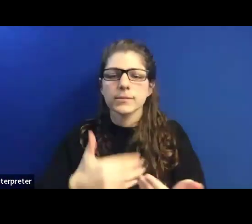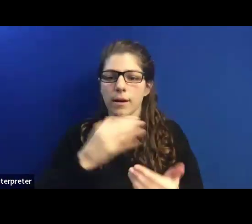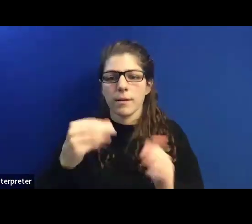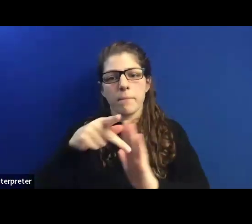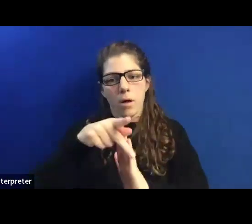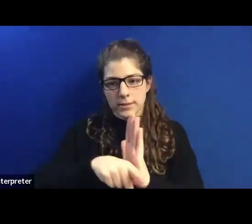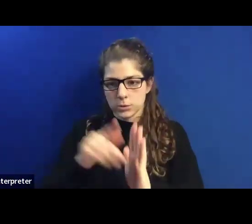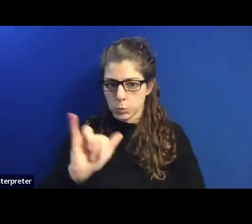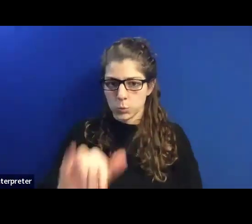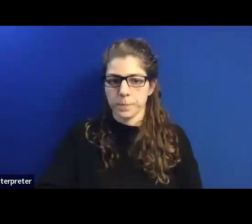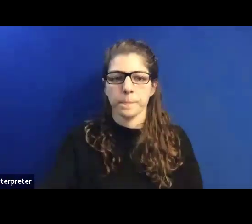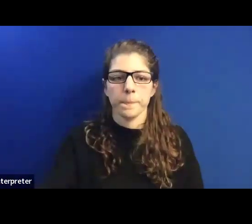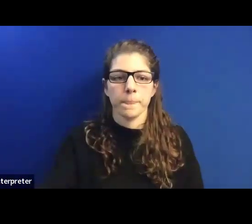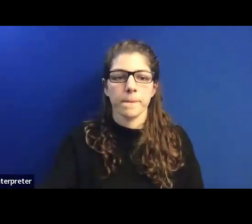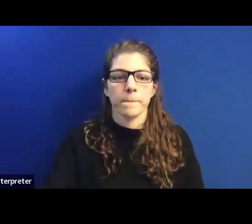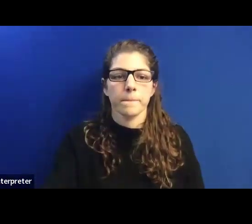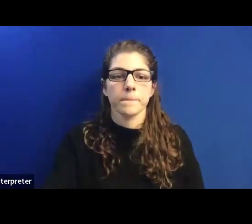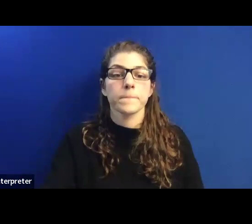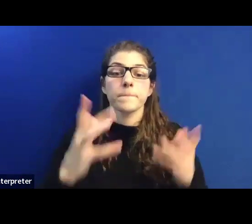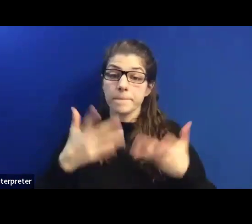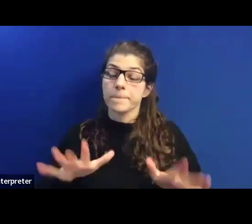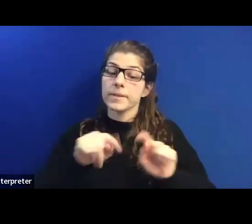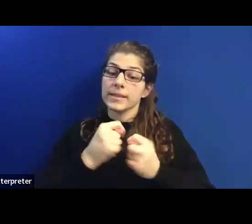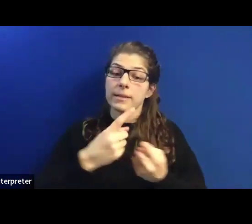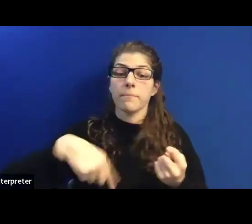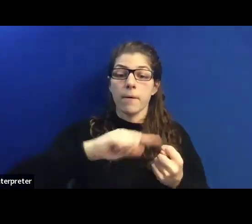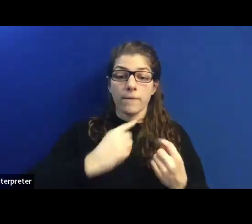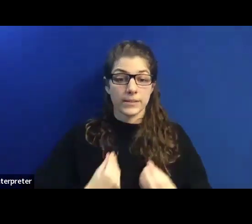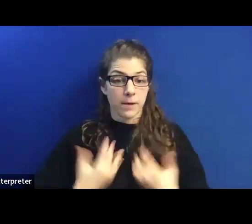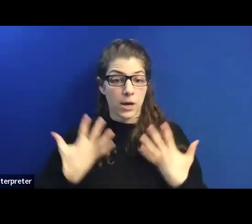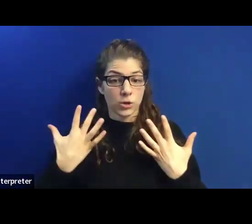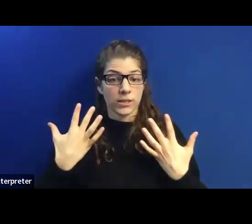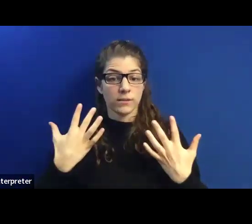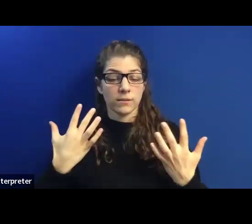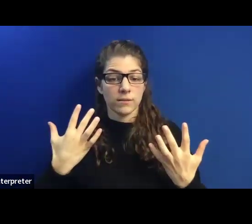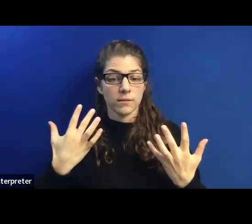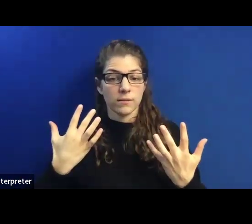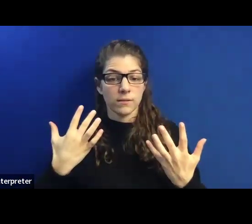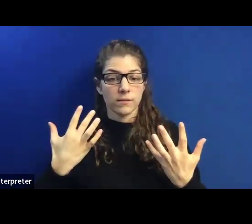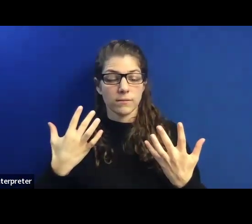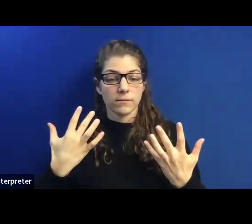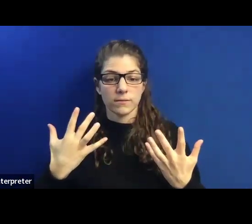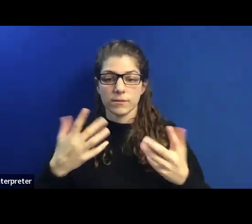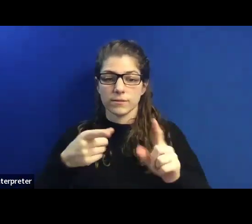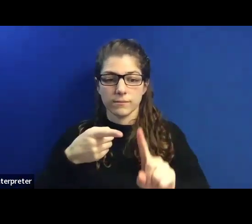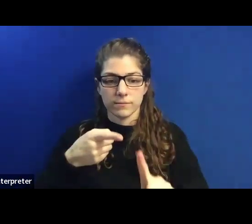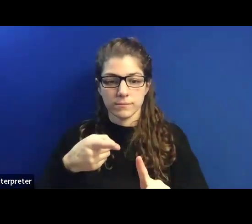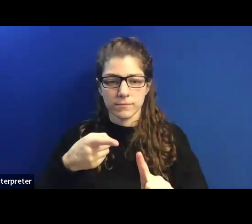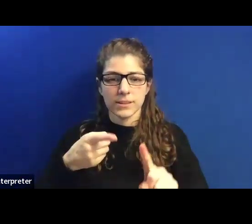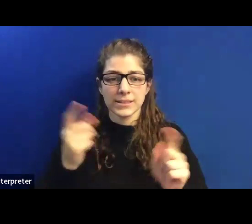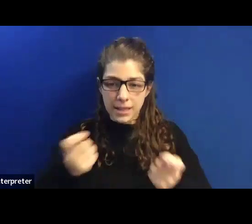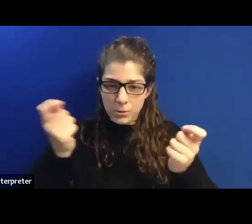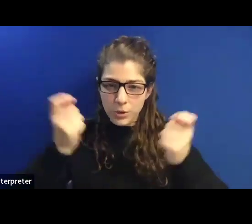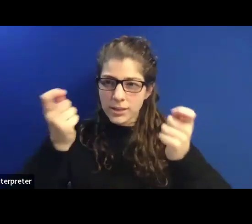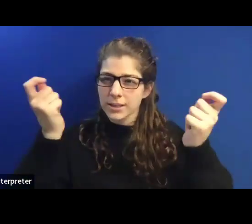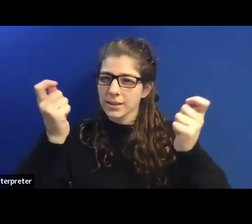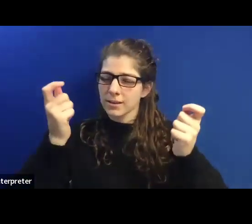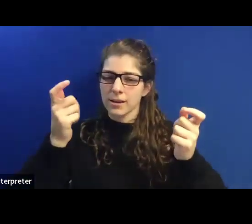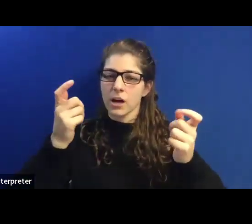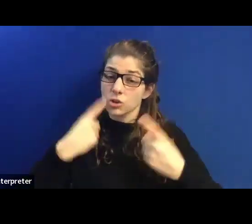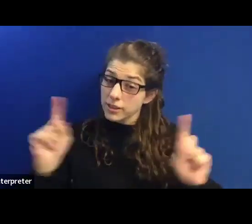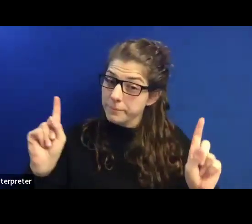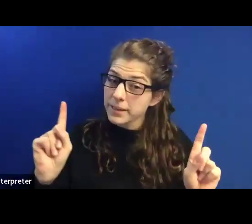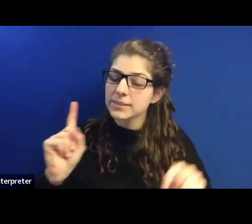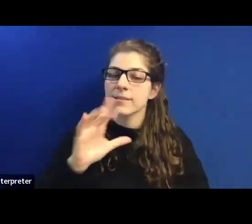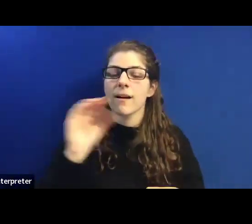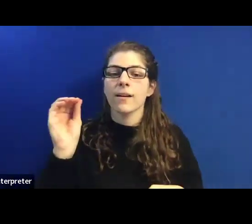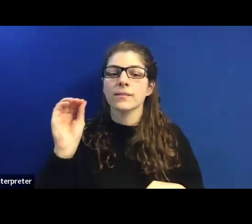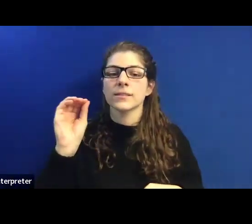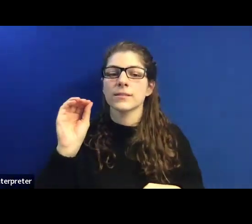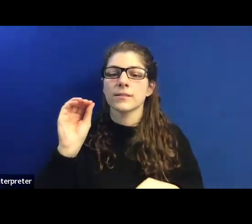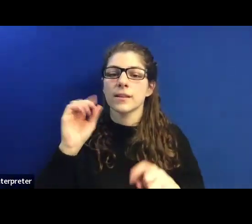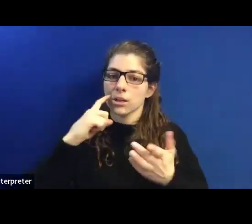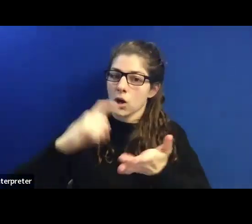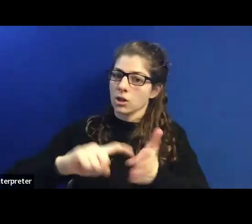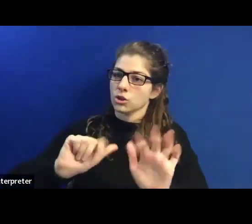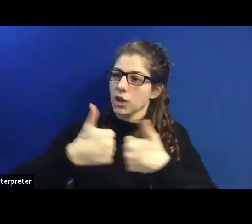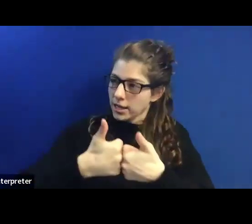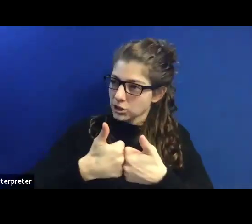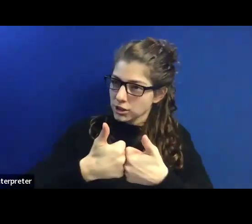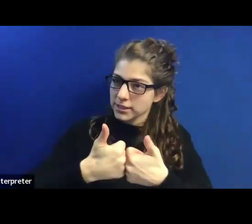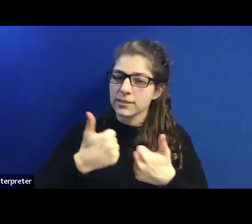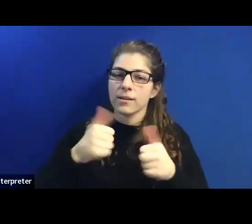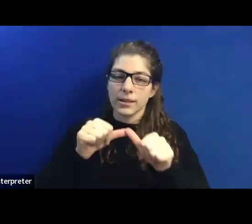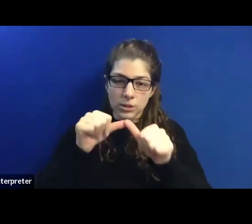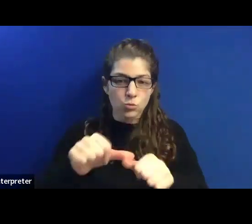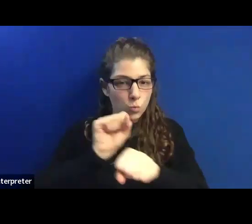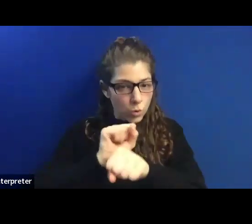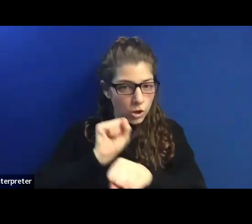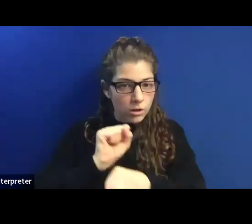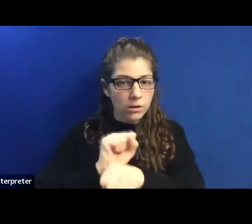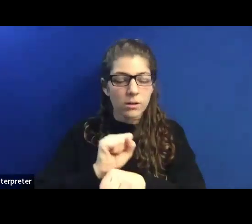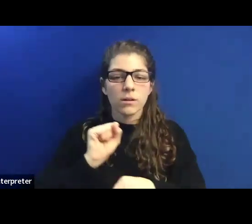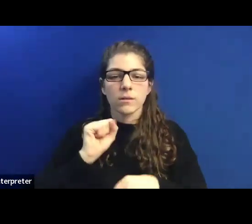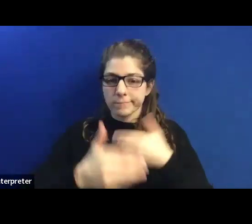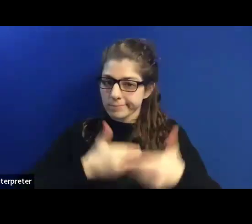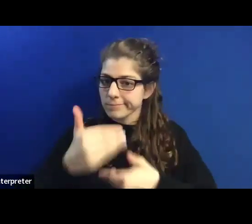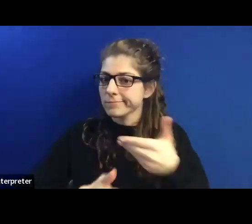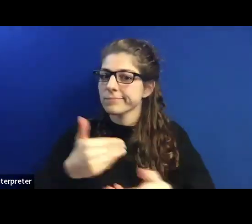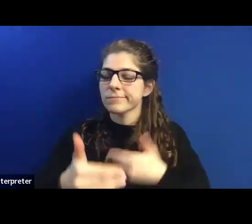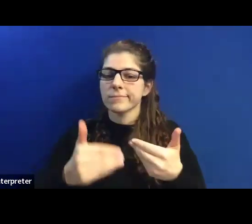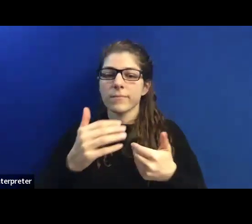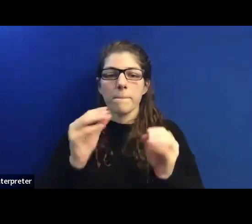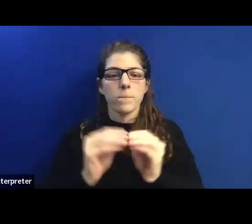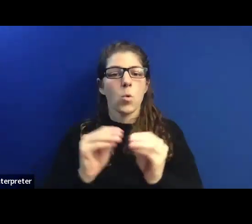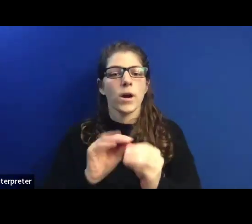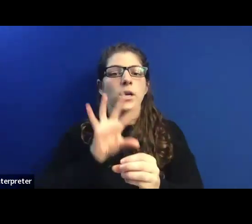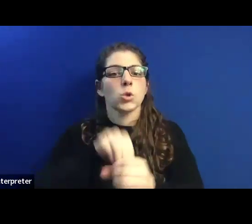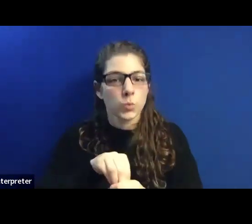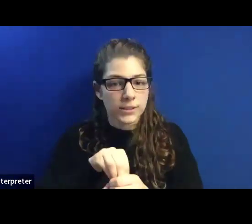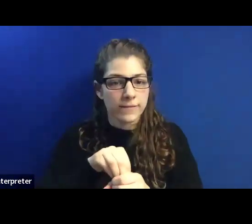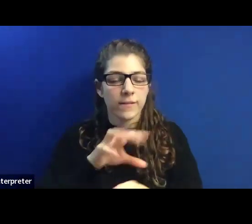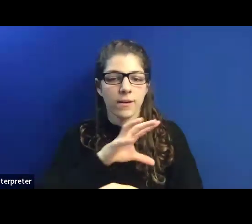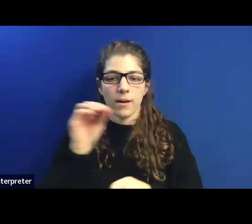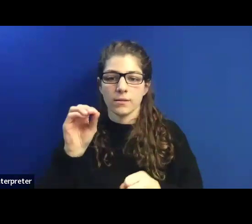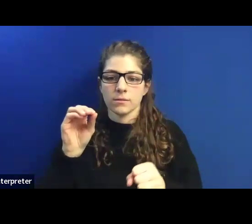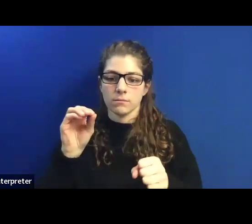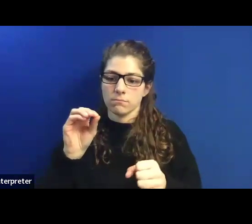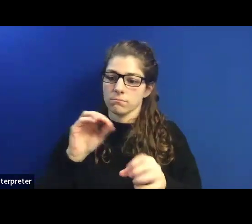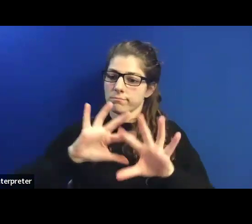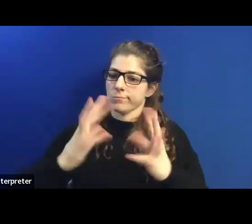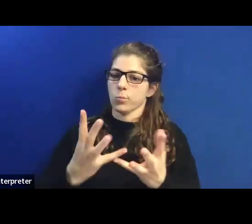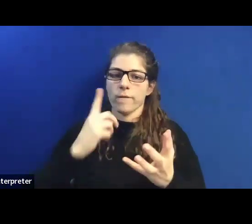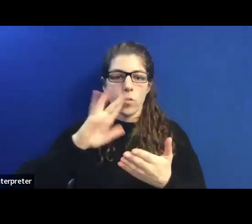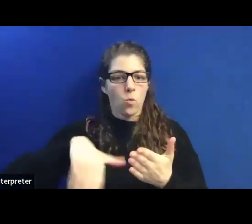In conclusion the term of inspiring inclusion underscores the importance of celebrating achievements, acknowledging challenges and continue to work towards a more inclusive and equitable world for all individuals.